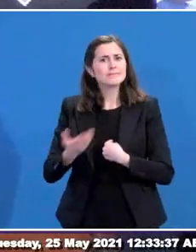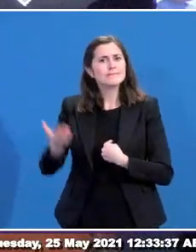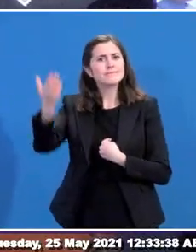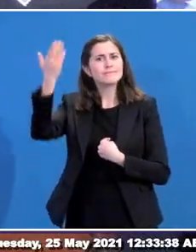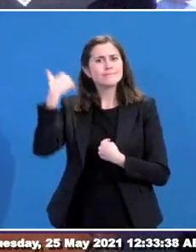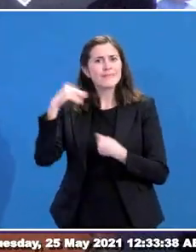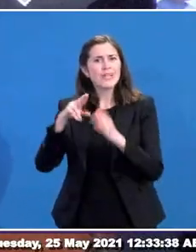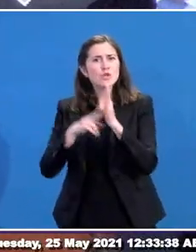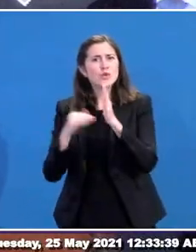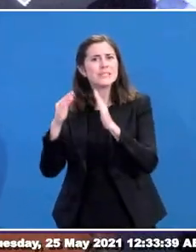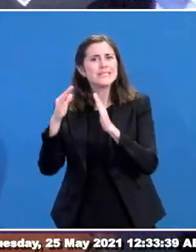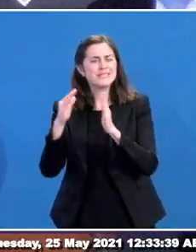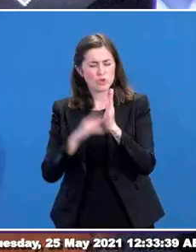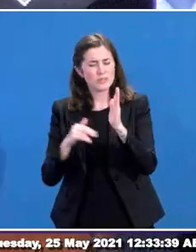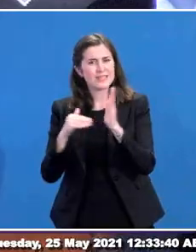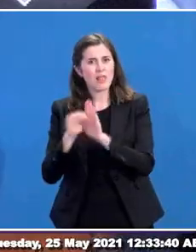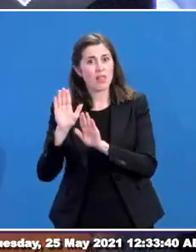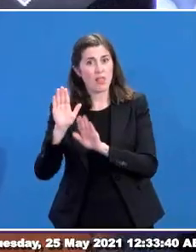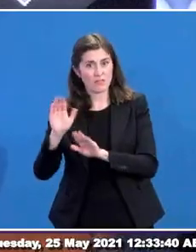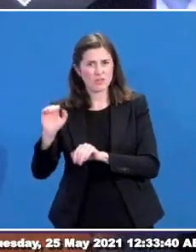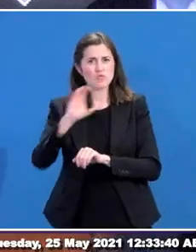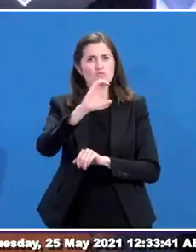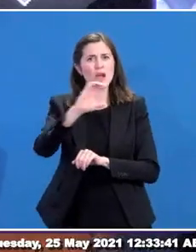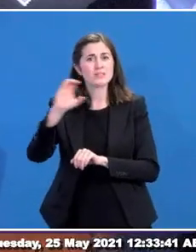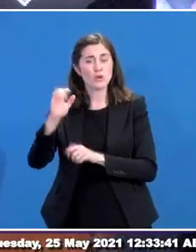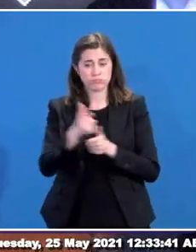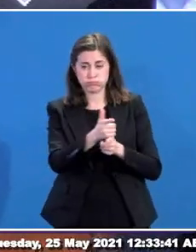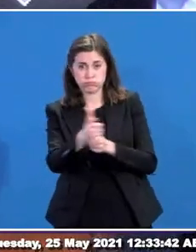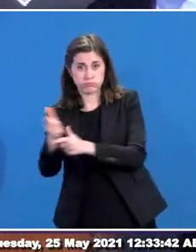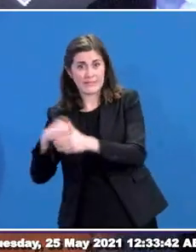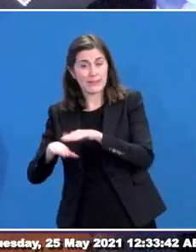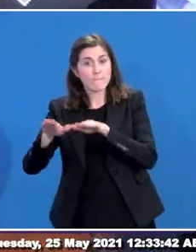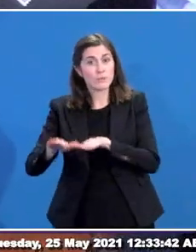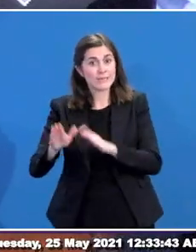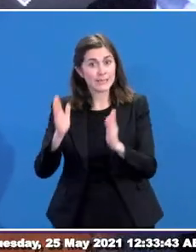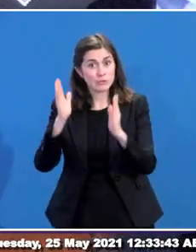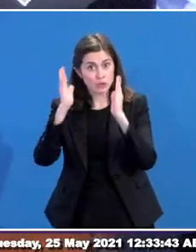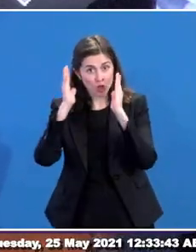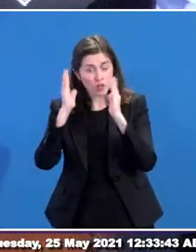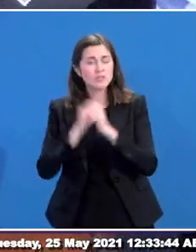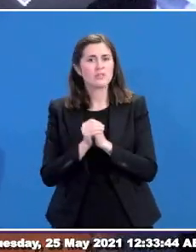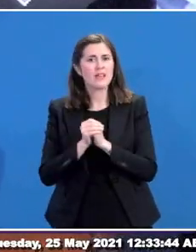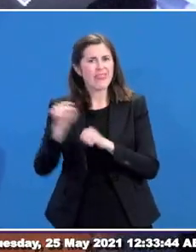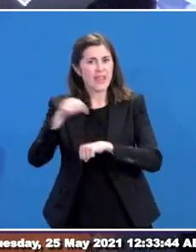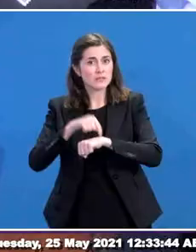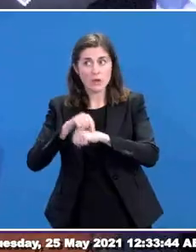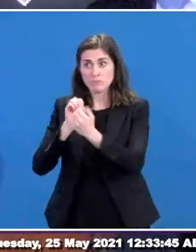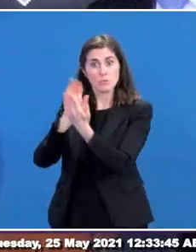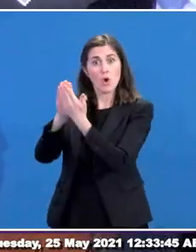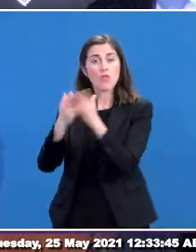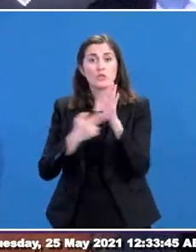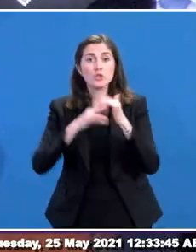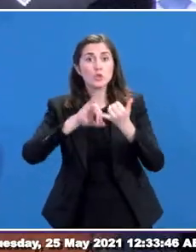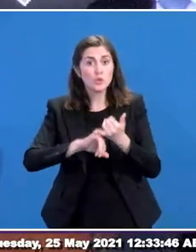had happened (that was March) , a news segment about the shooting